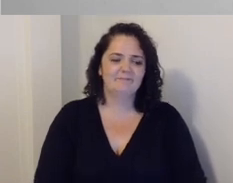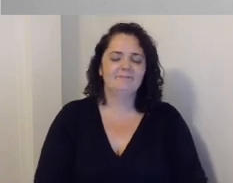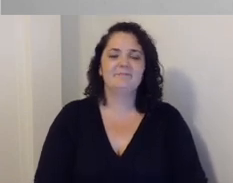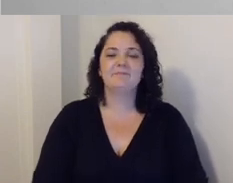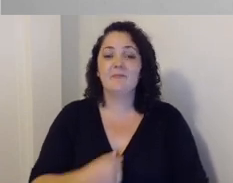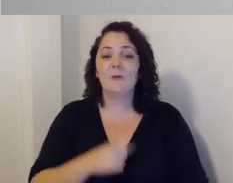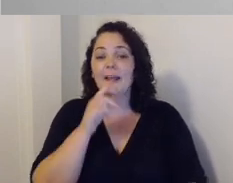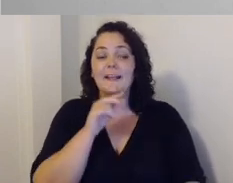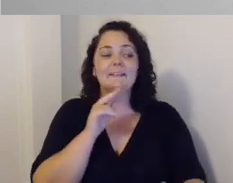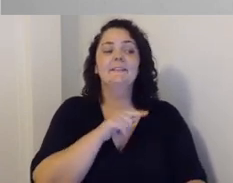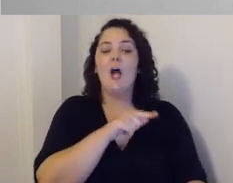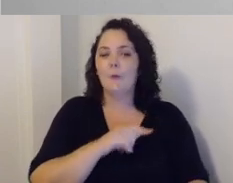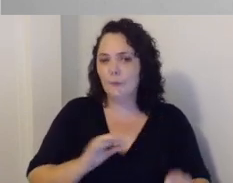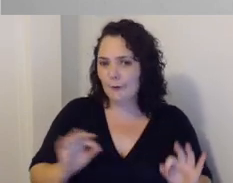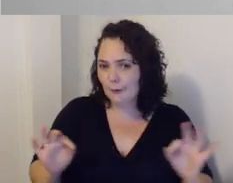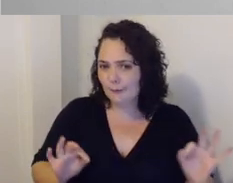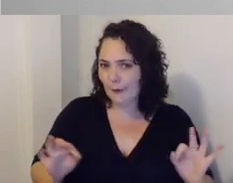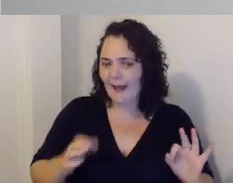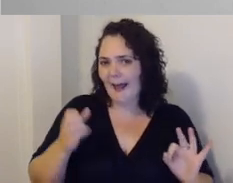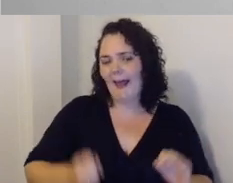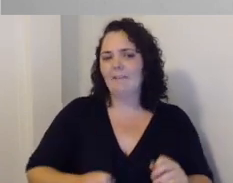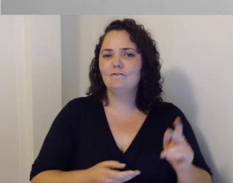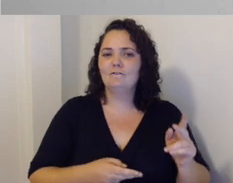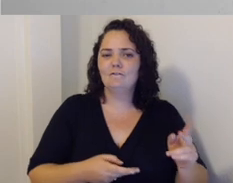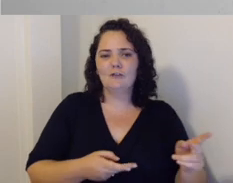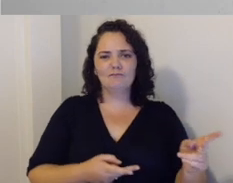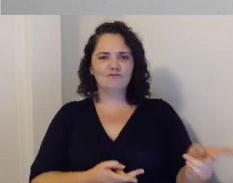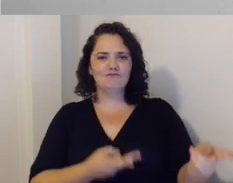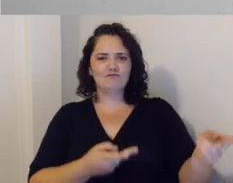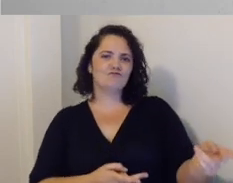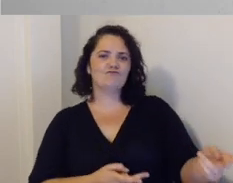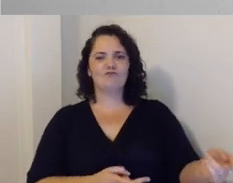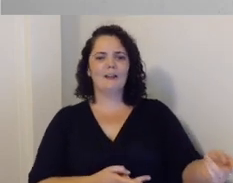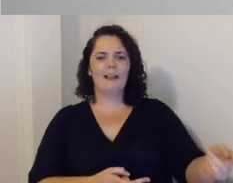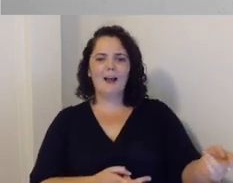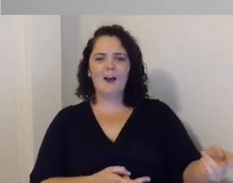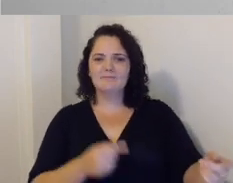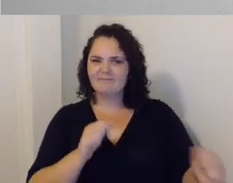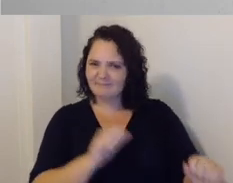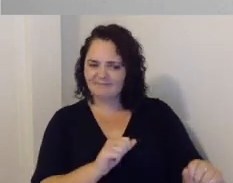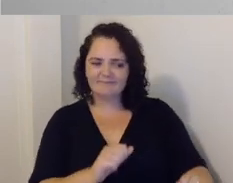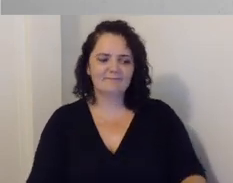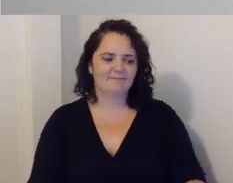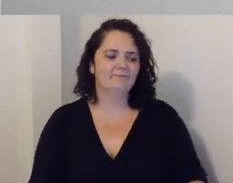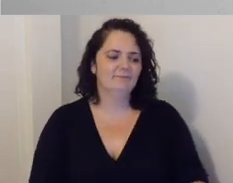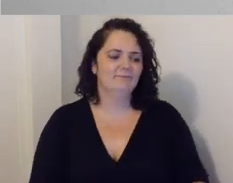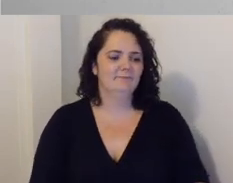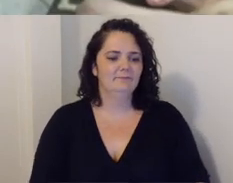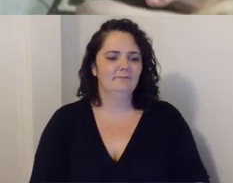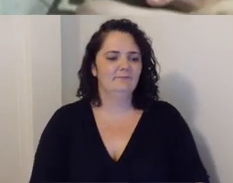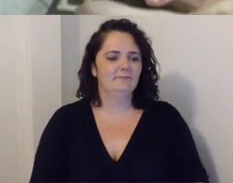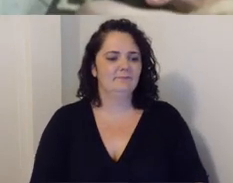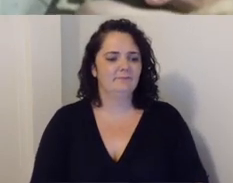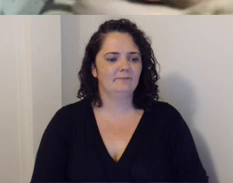doing reclining poses we're going to switch the camera back over again alright there we go